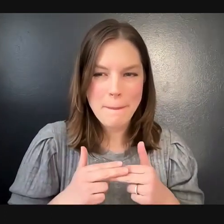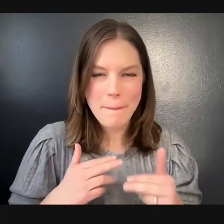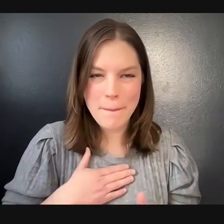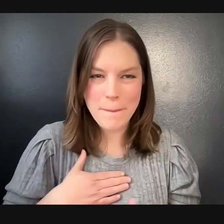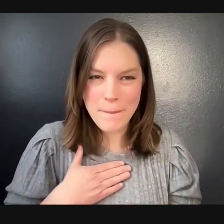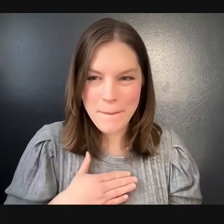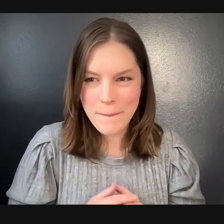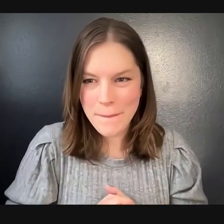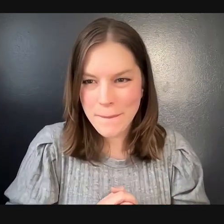Next slide, please.